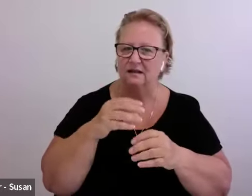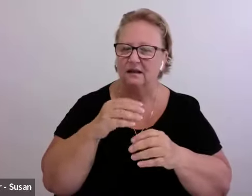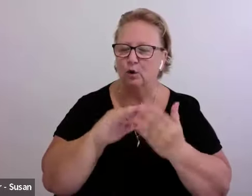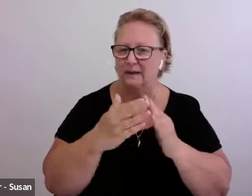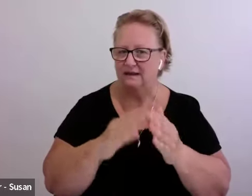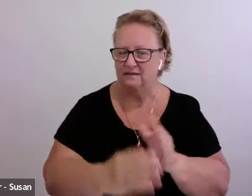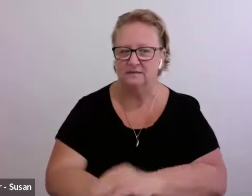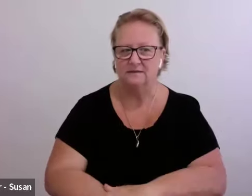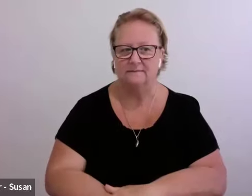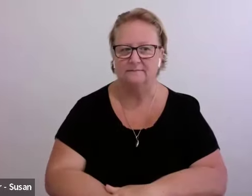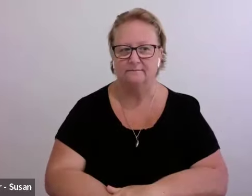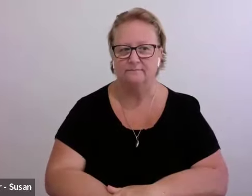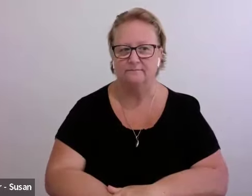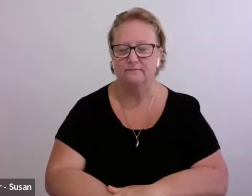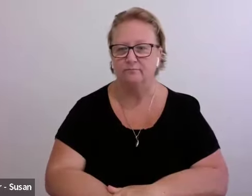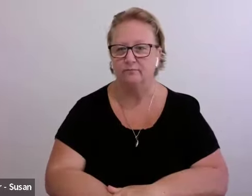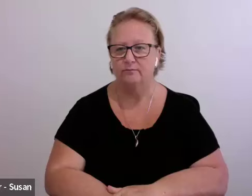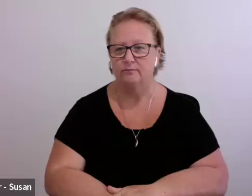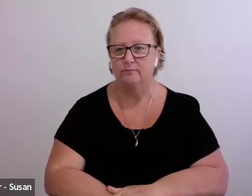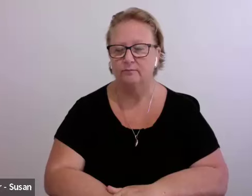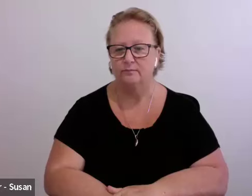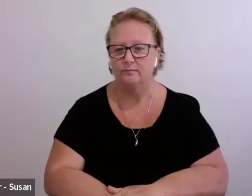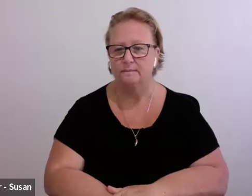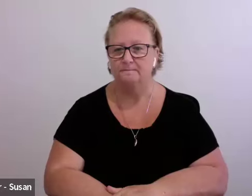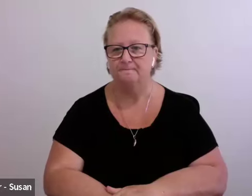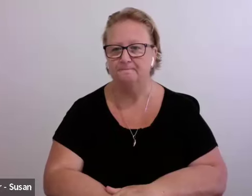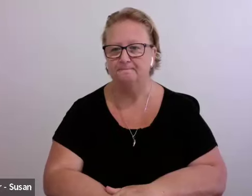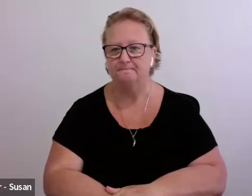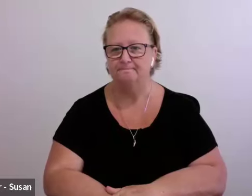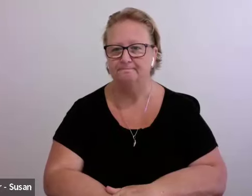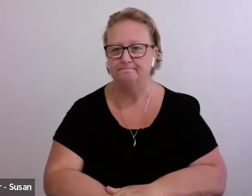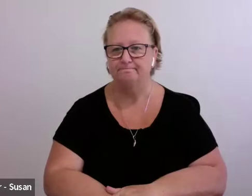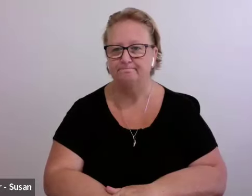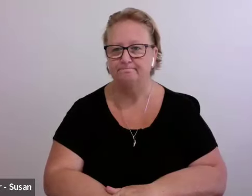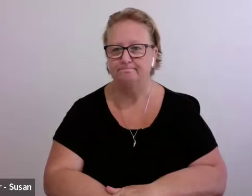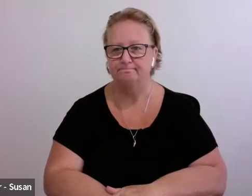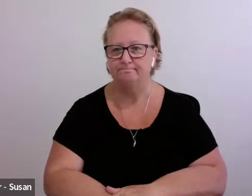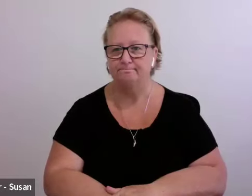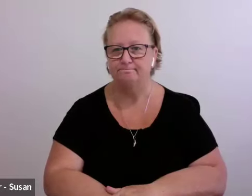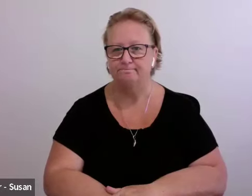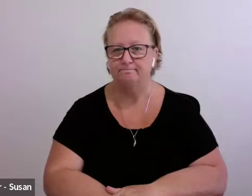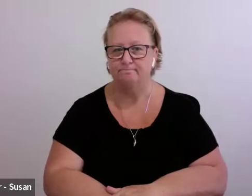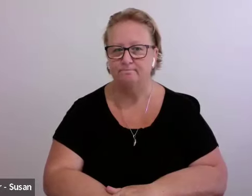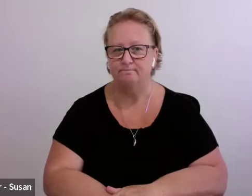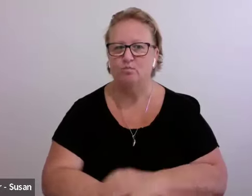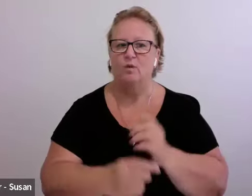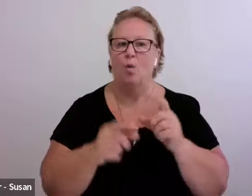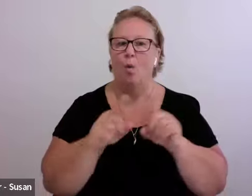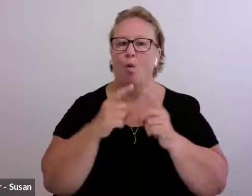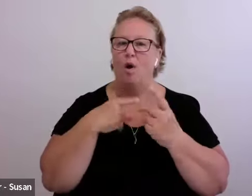where we go deeper into each of the themes of safety and accessible and inclusive communities. I also wanted